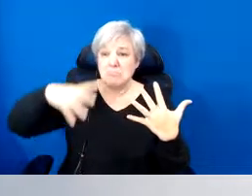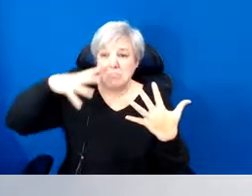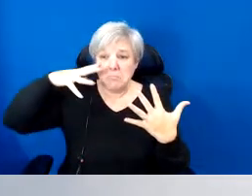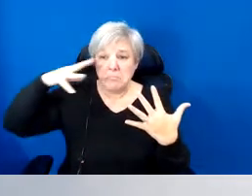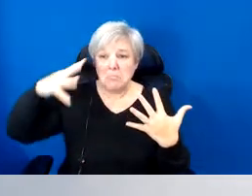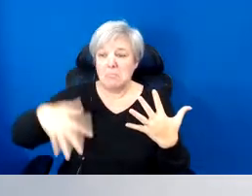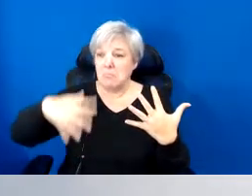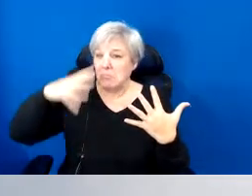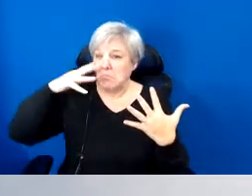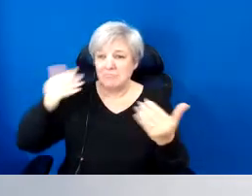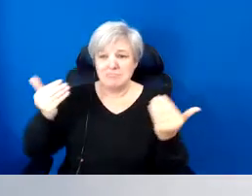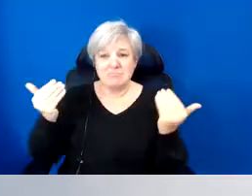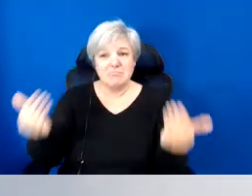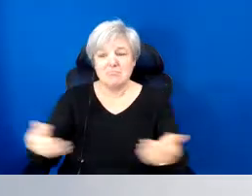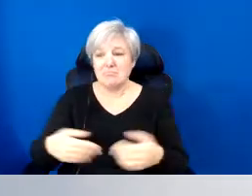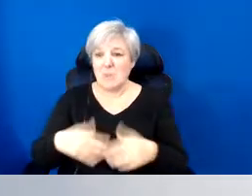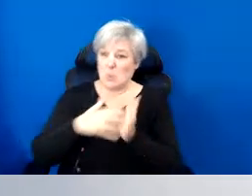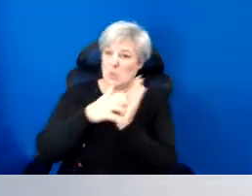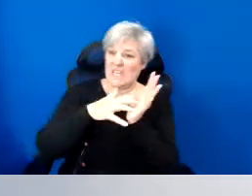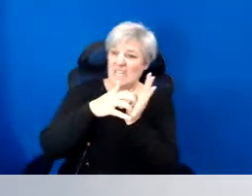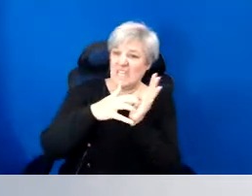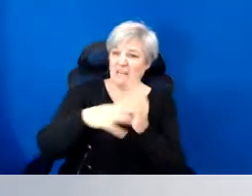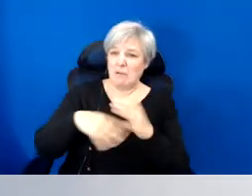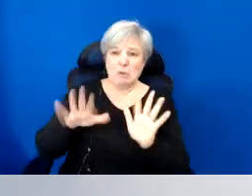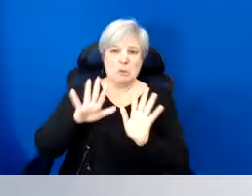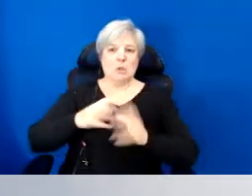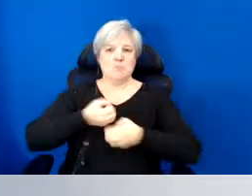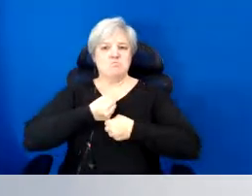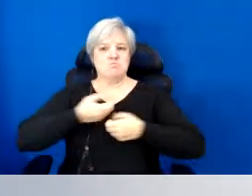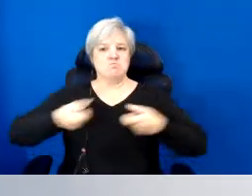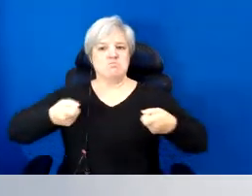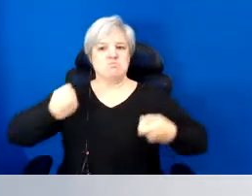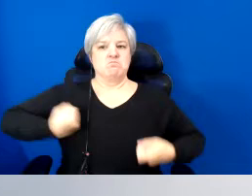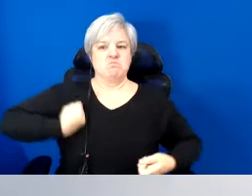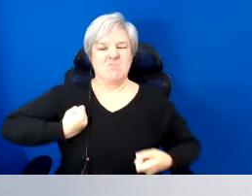It's not a sign of weakness. It's a sign of power, of human connection.